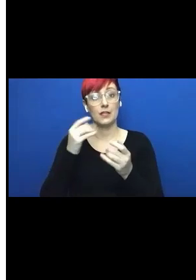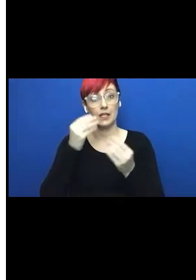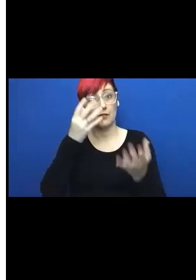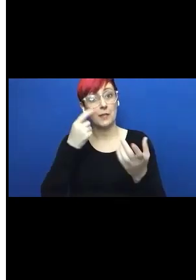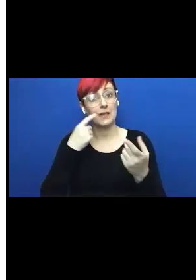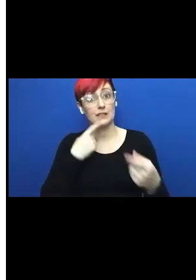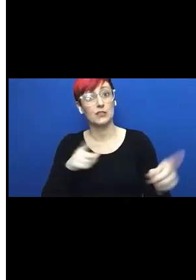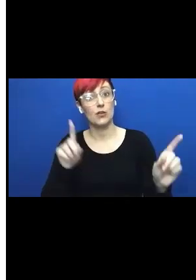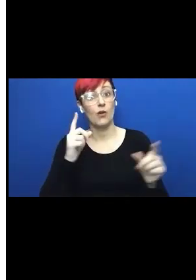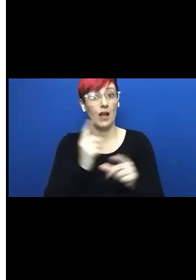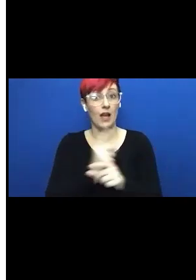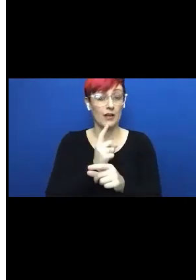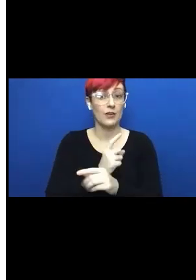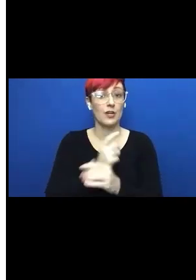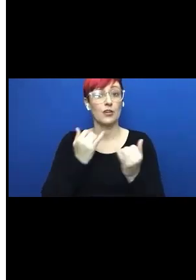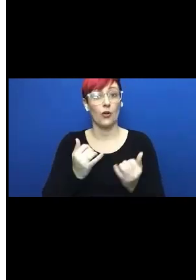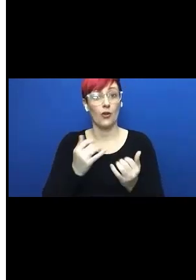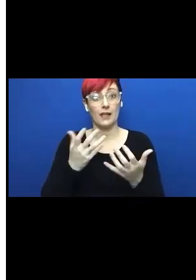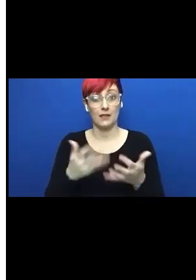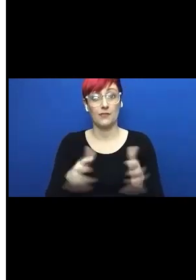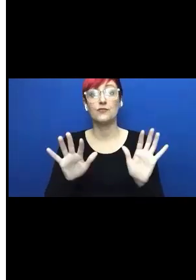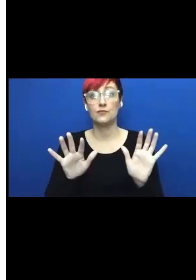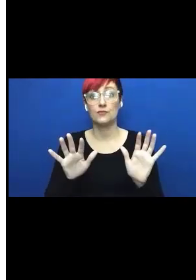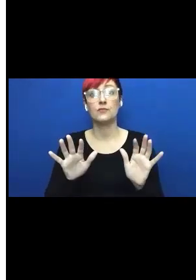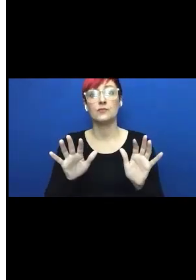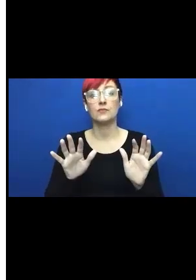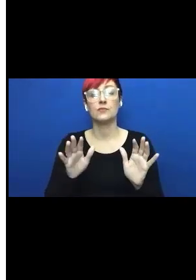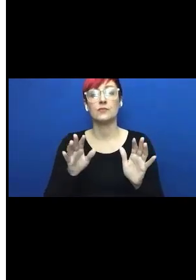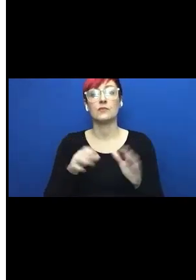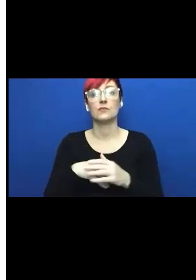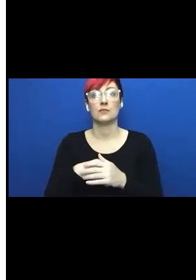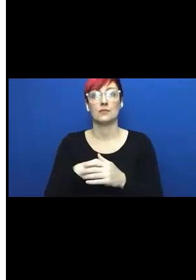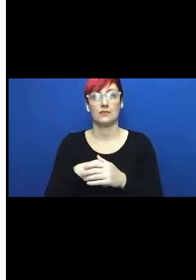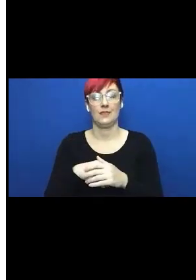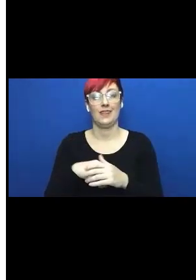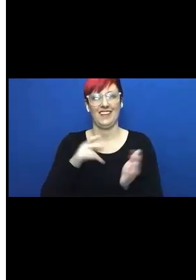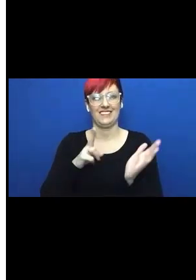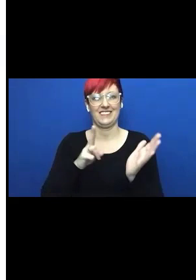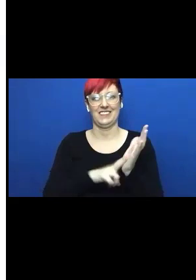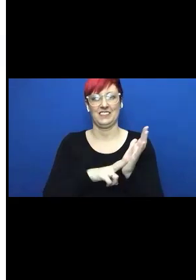current complete. Which is the signature of the researcher.